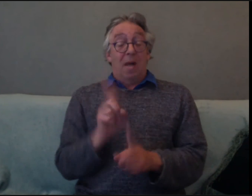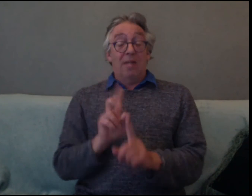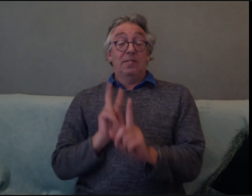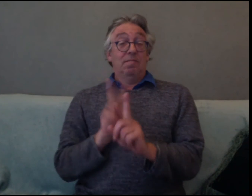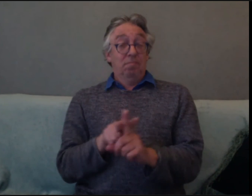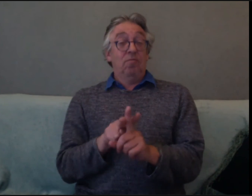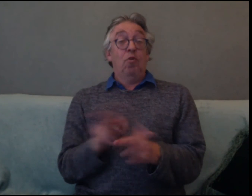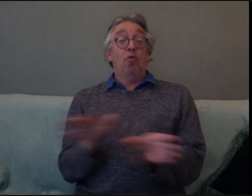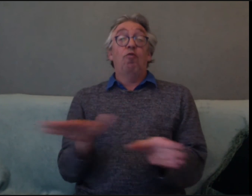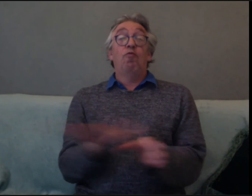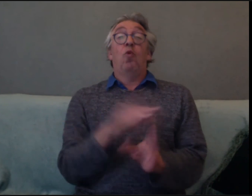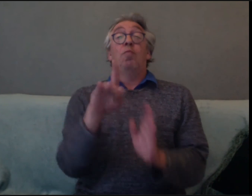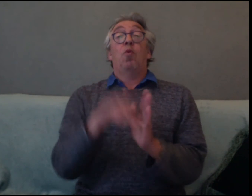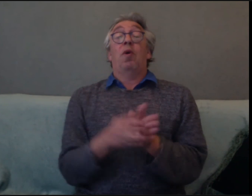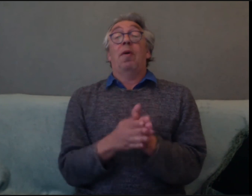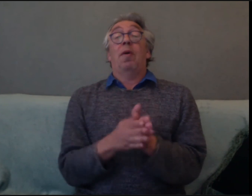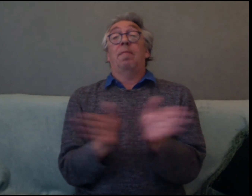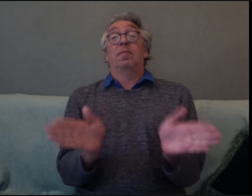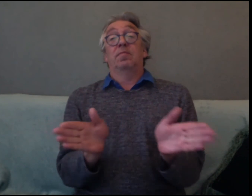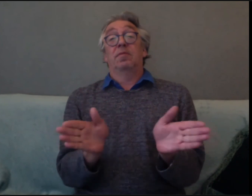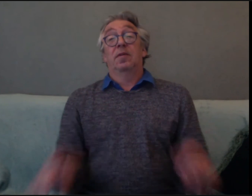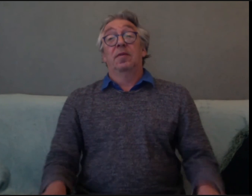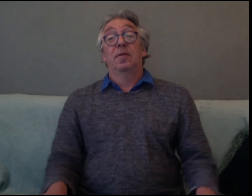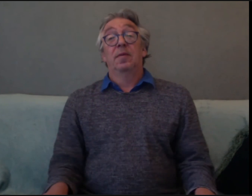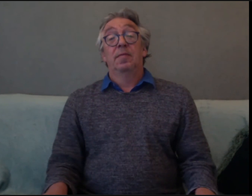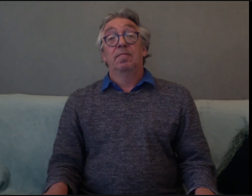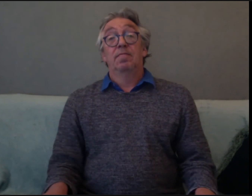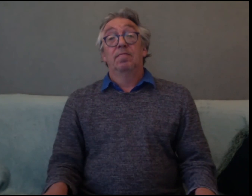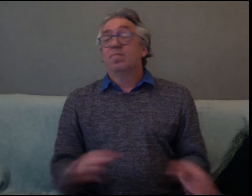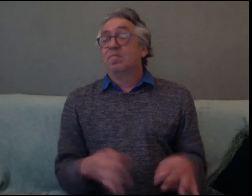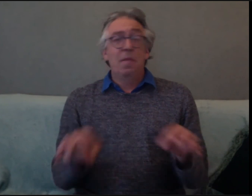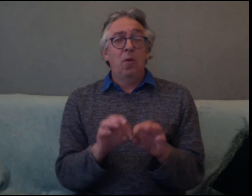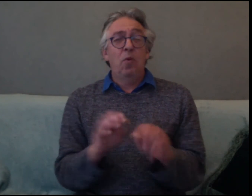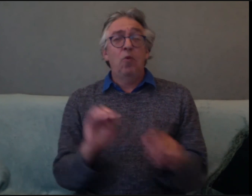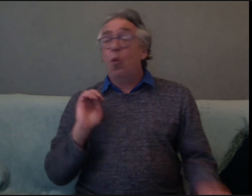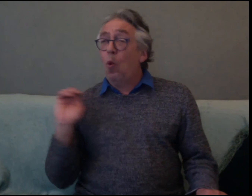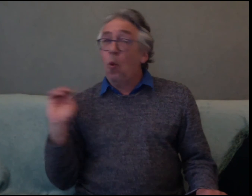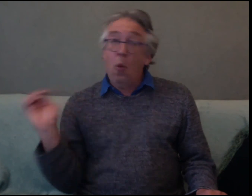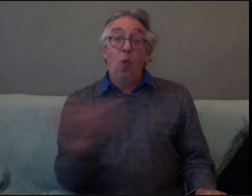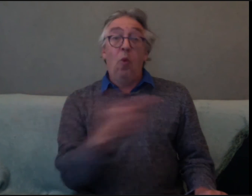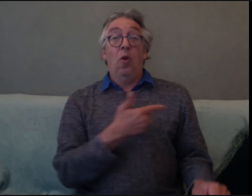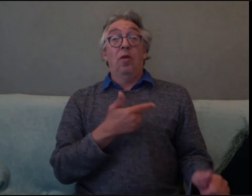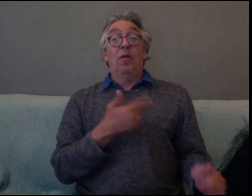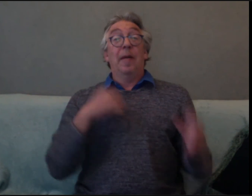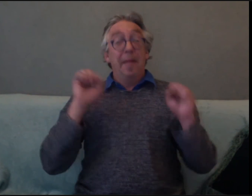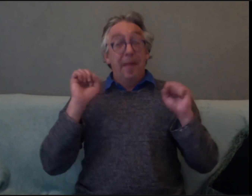Equality is so important that everyone can access all parts of the programme.